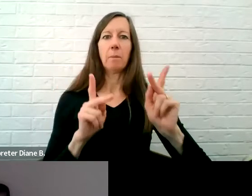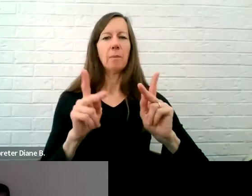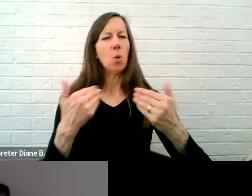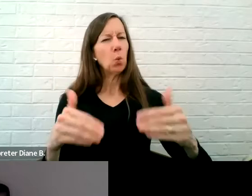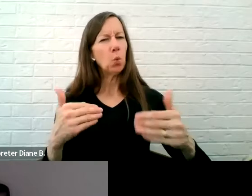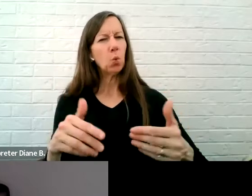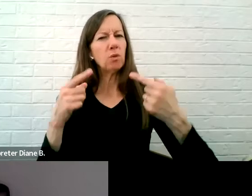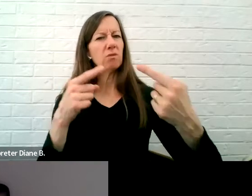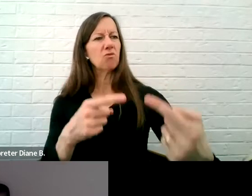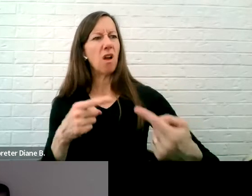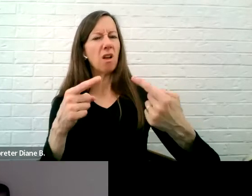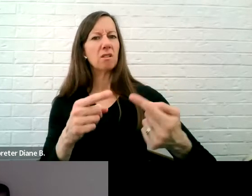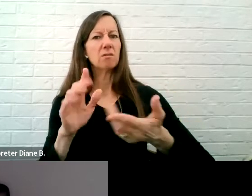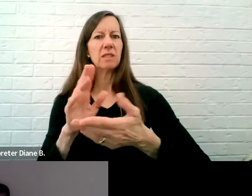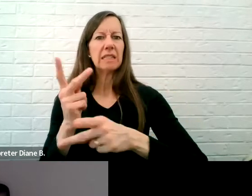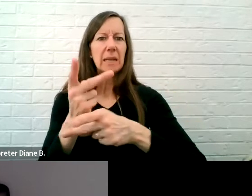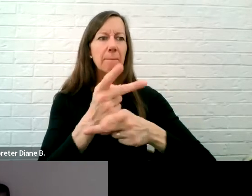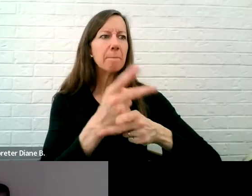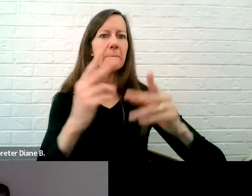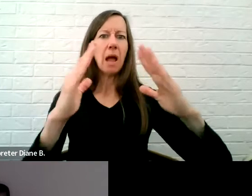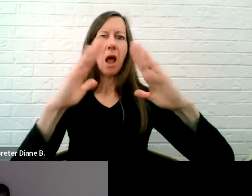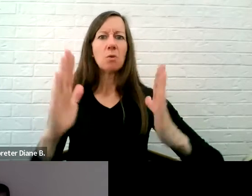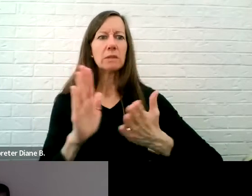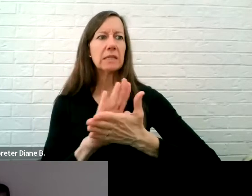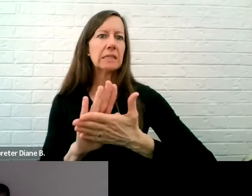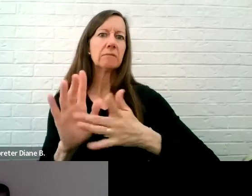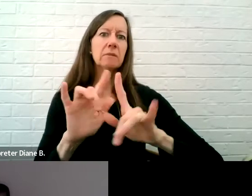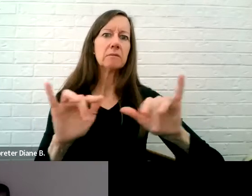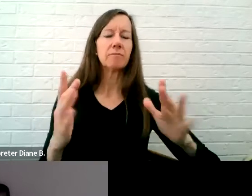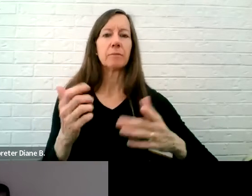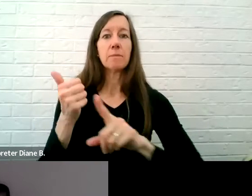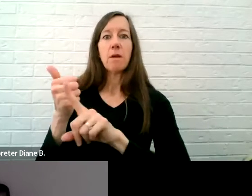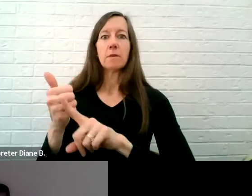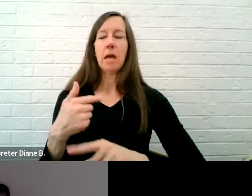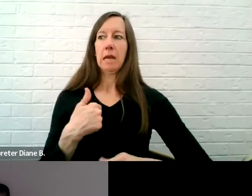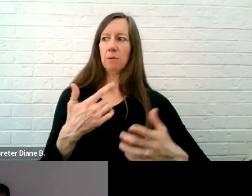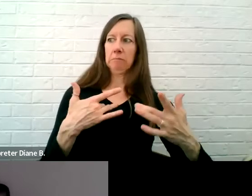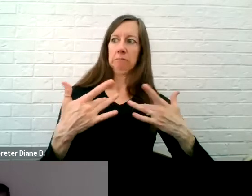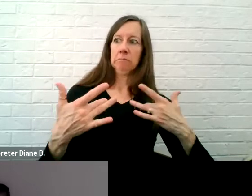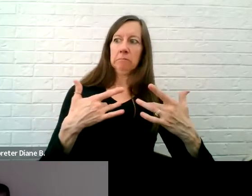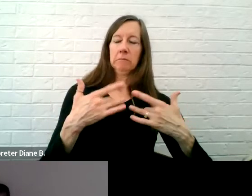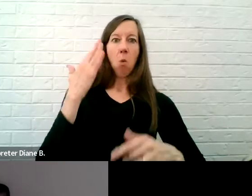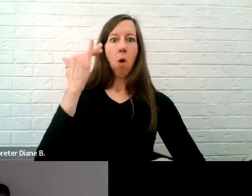things on their own, and that really concern me because I'm a very neat organized person so